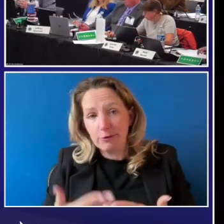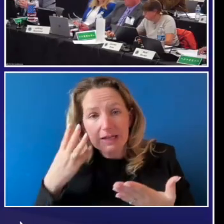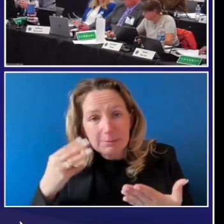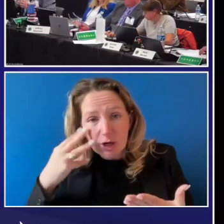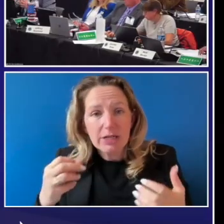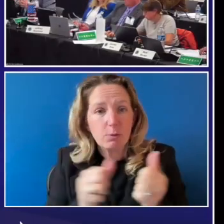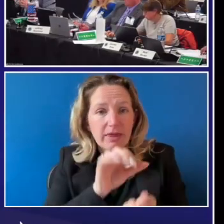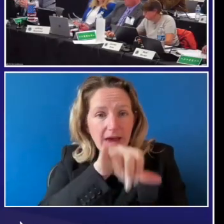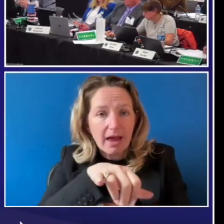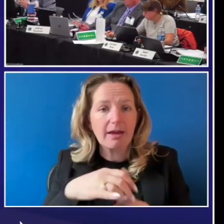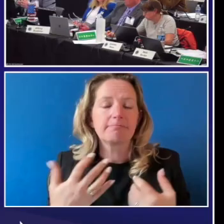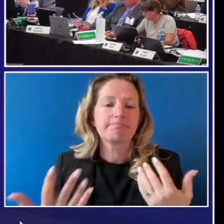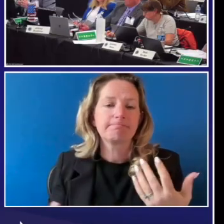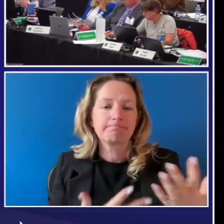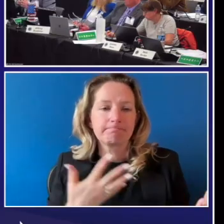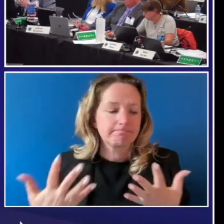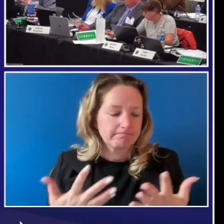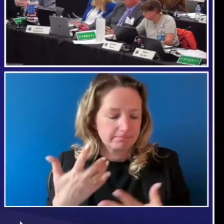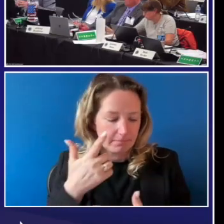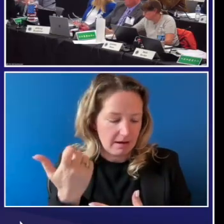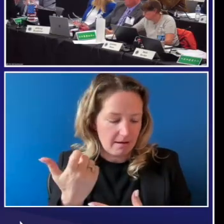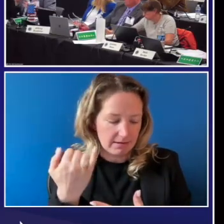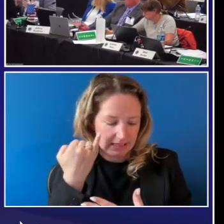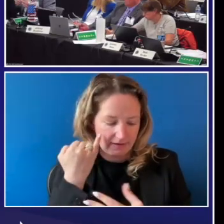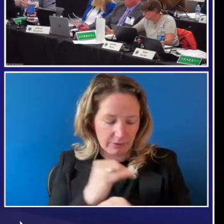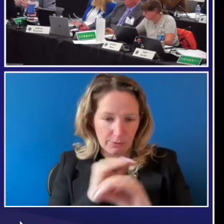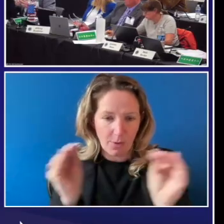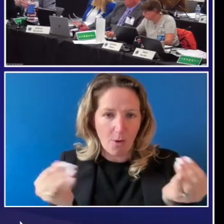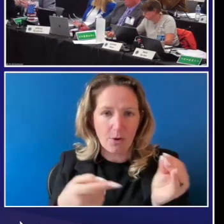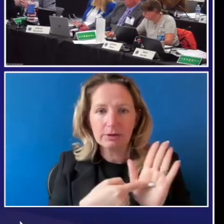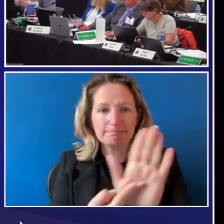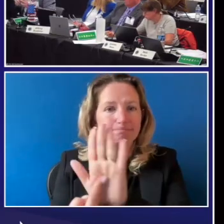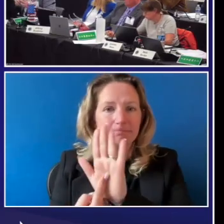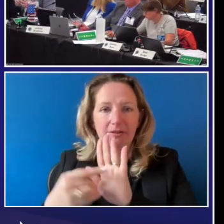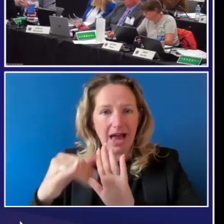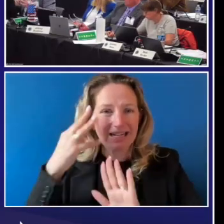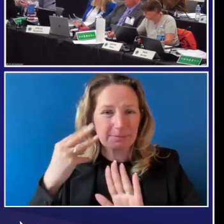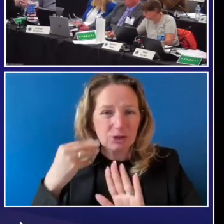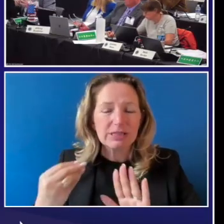um, you know, without demonstrating all that experience, it puts students at risk uh, to enter into